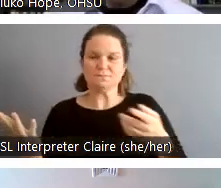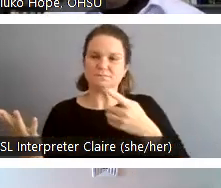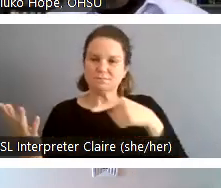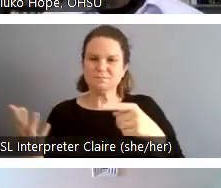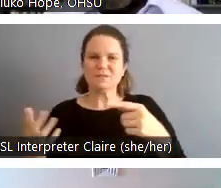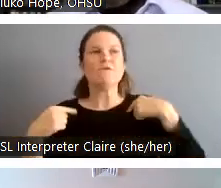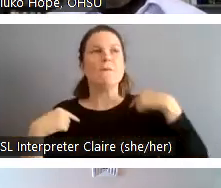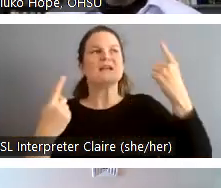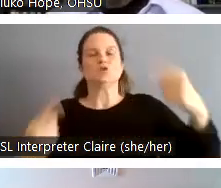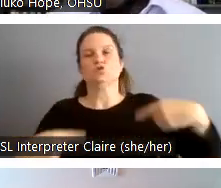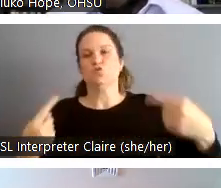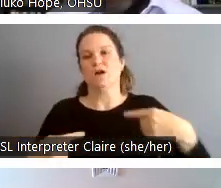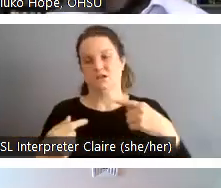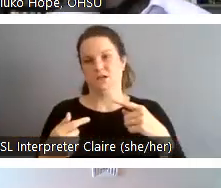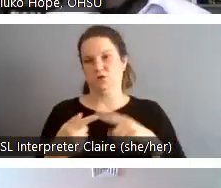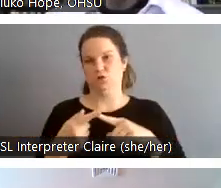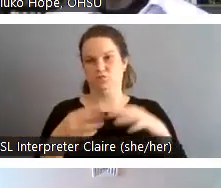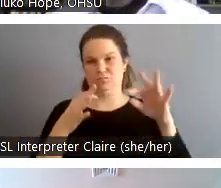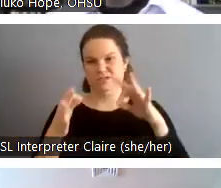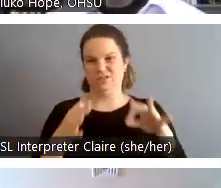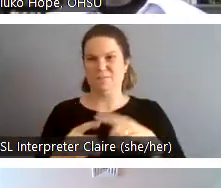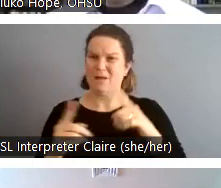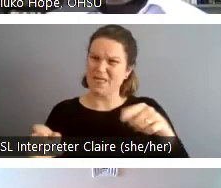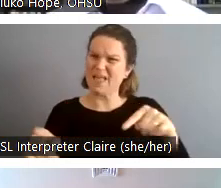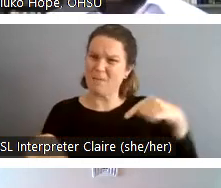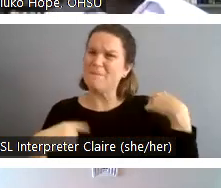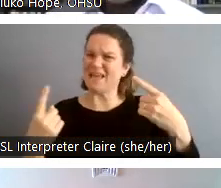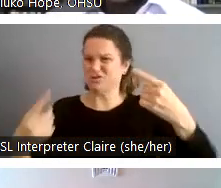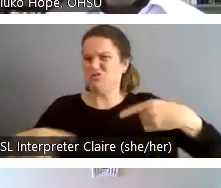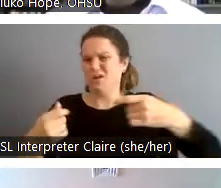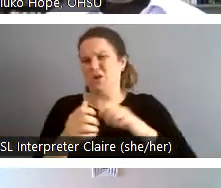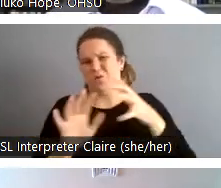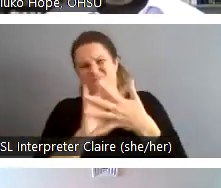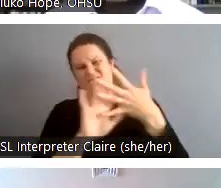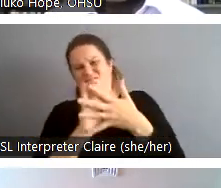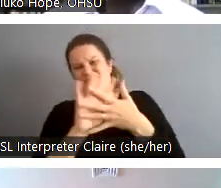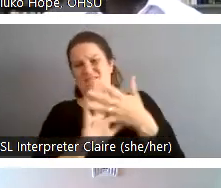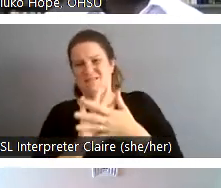what it is that they've been struggling with, but they've kind of been struggling with post-viral fatigue for a while.